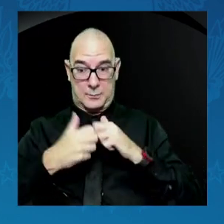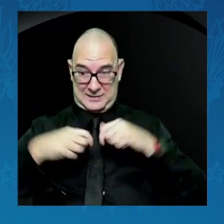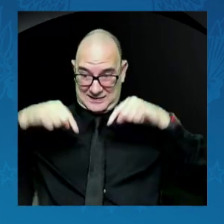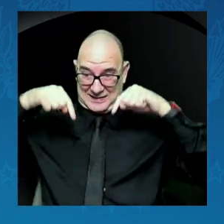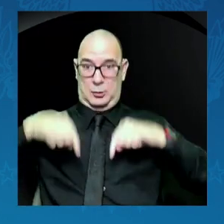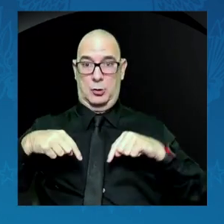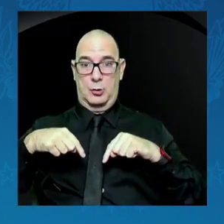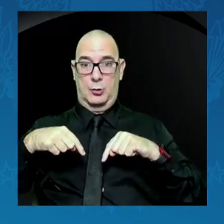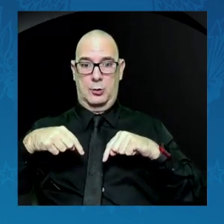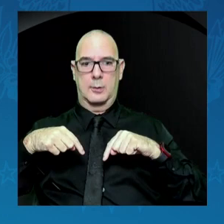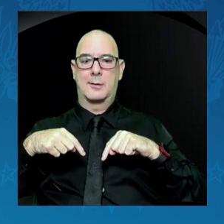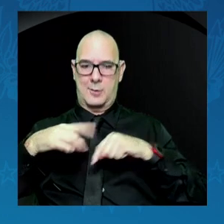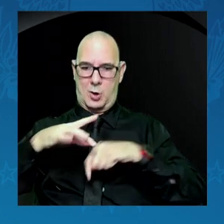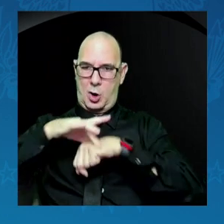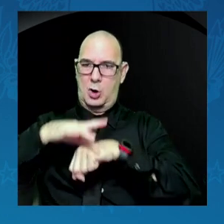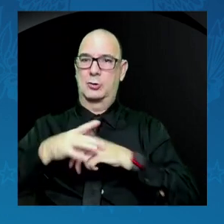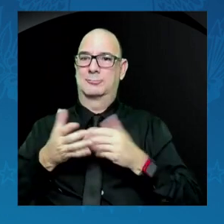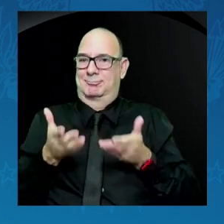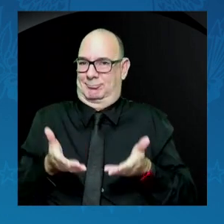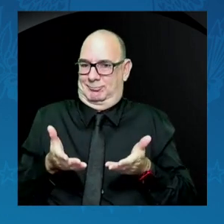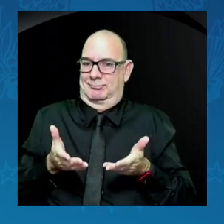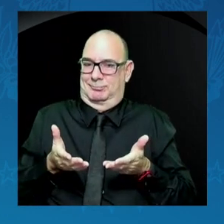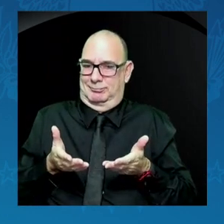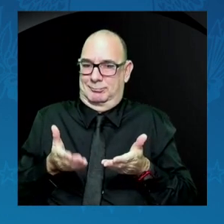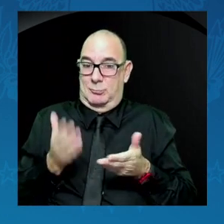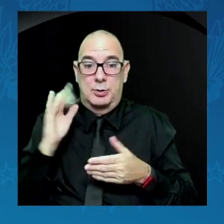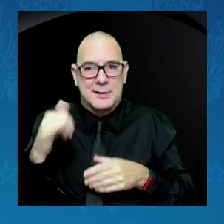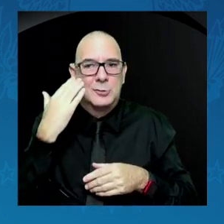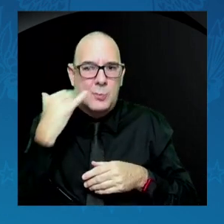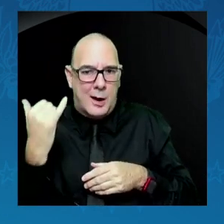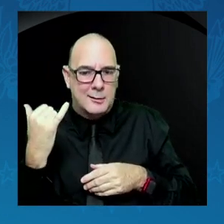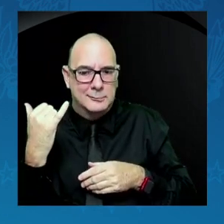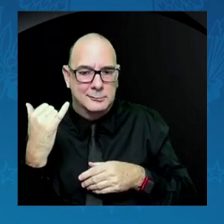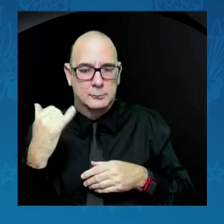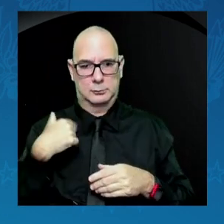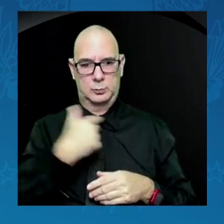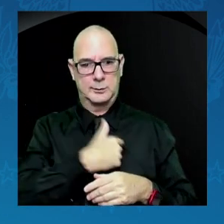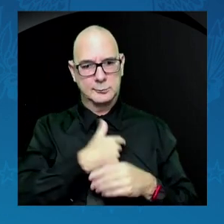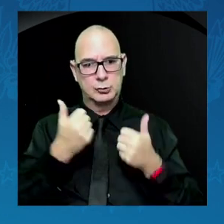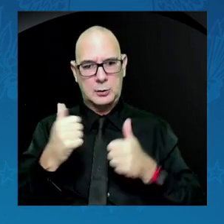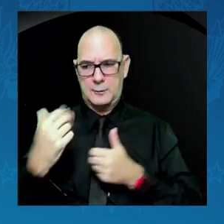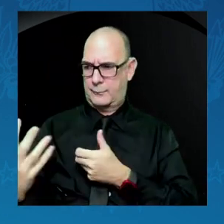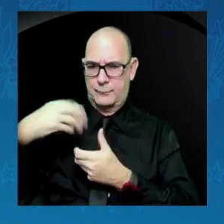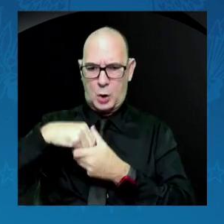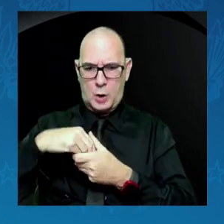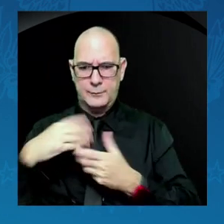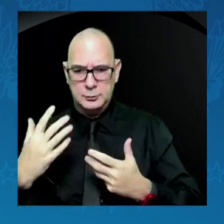And that's why we are involved in this climate crisis.